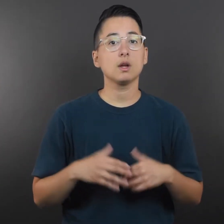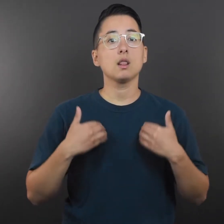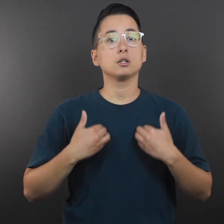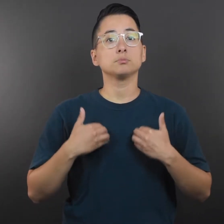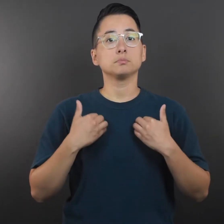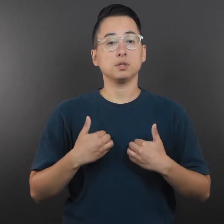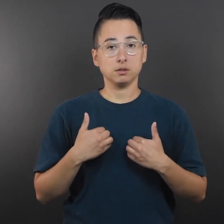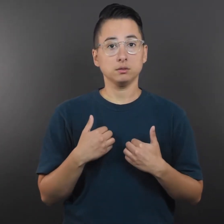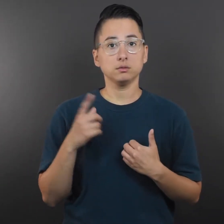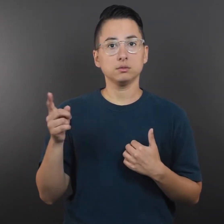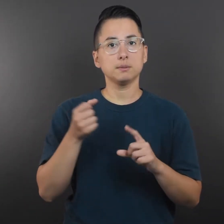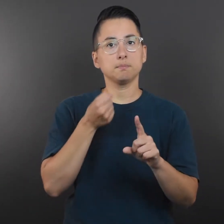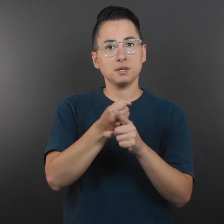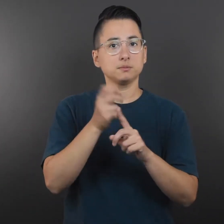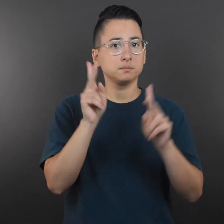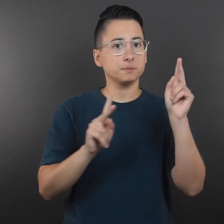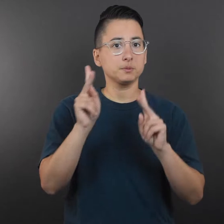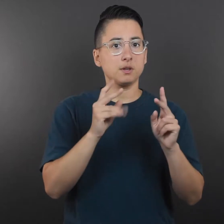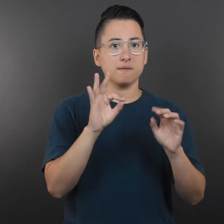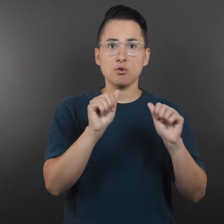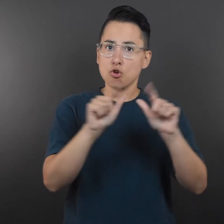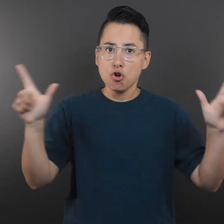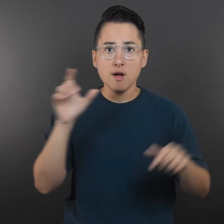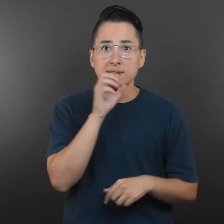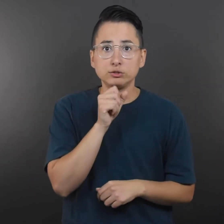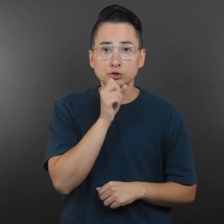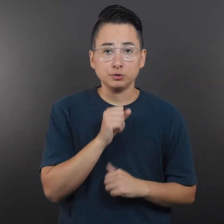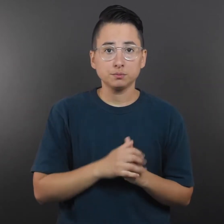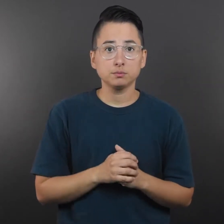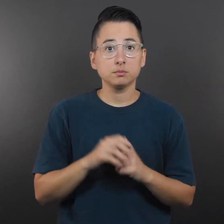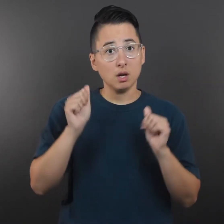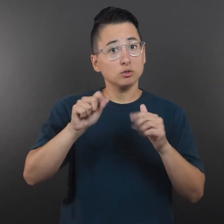Who gets asthma? Asthma affects people of all ages